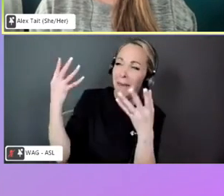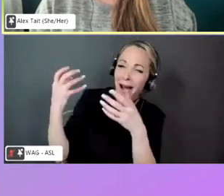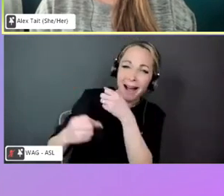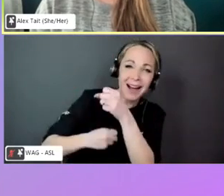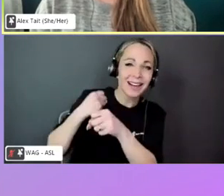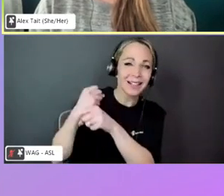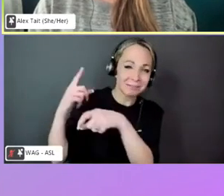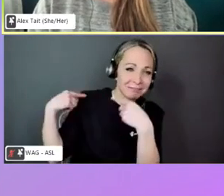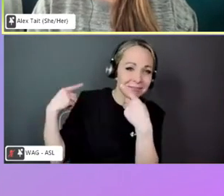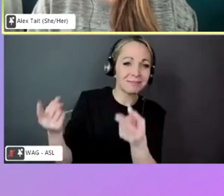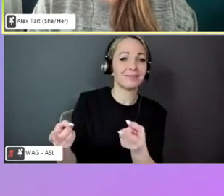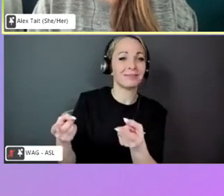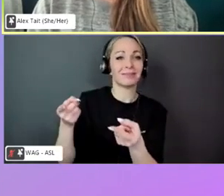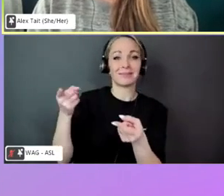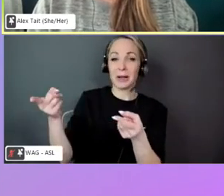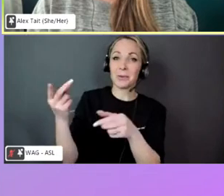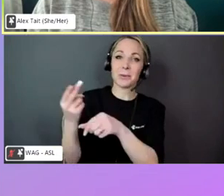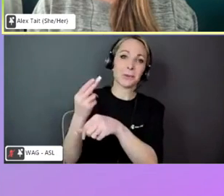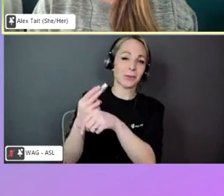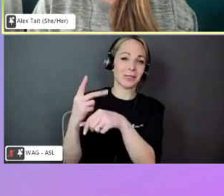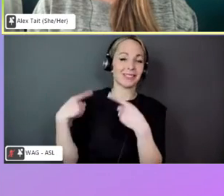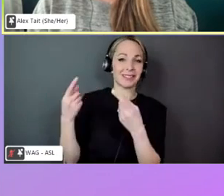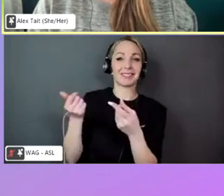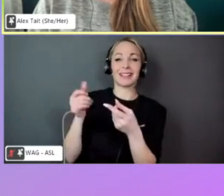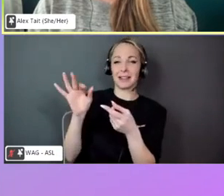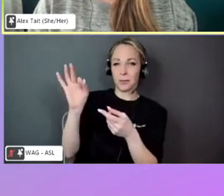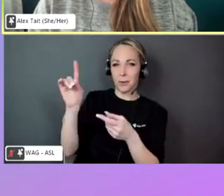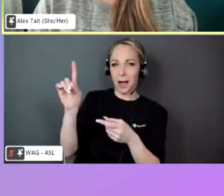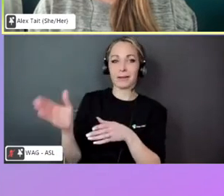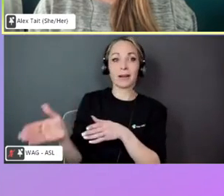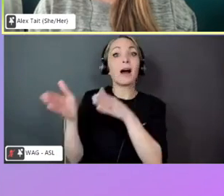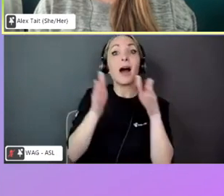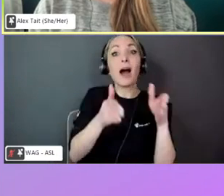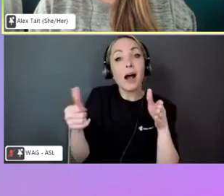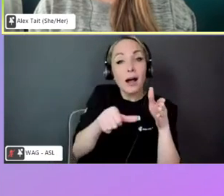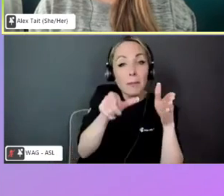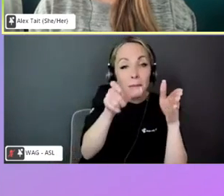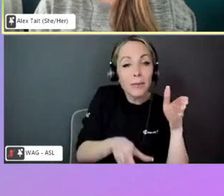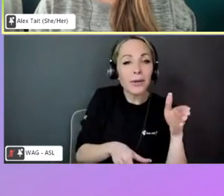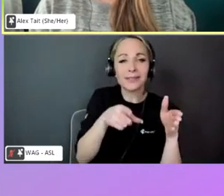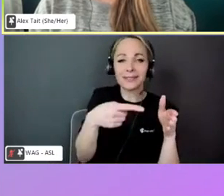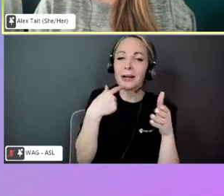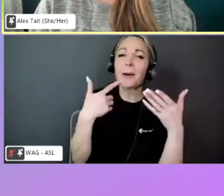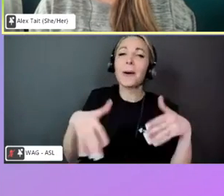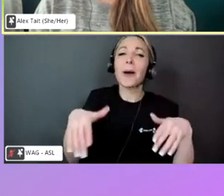the internet since 1995, and had email and topic postings since